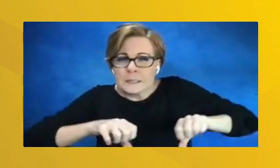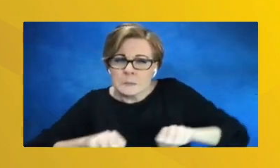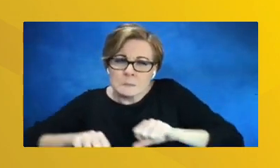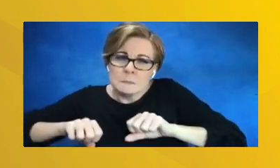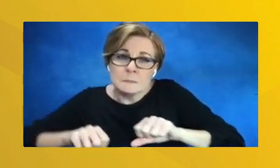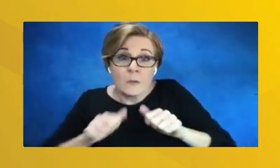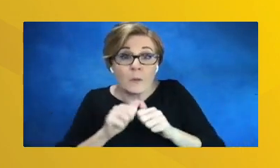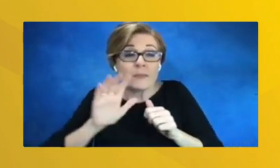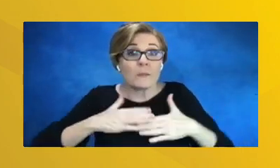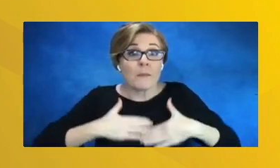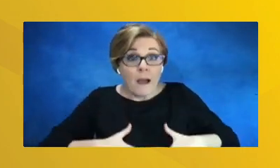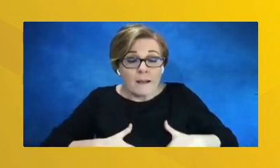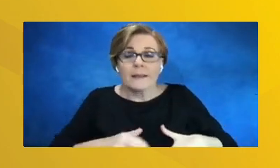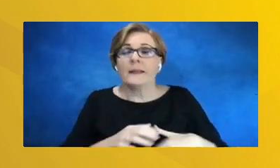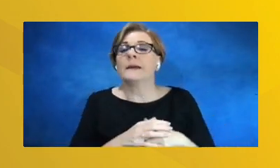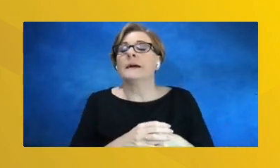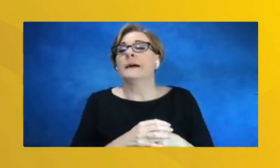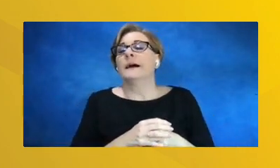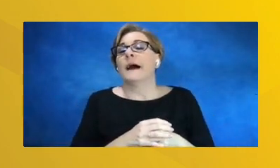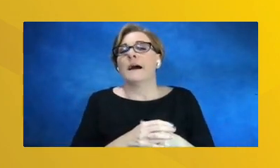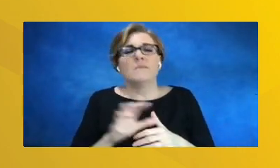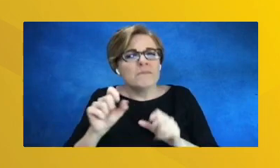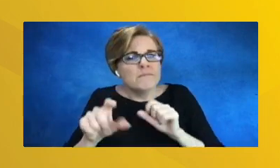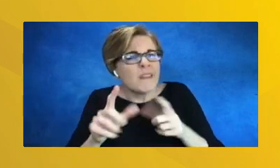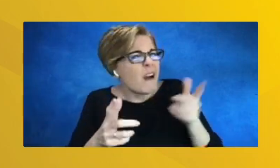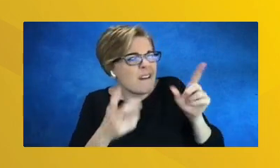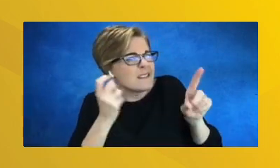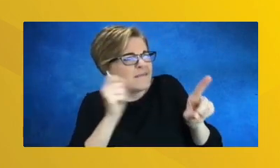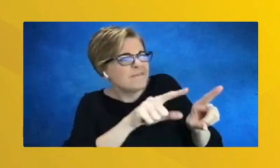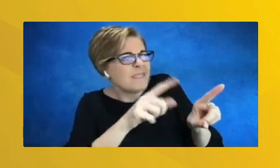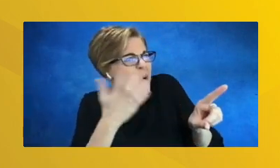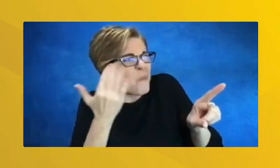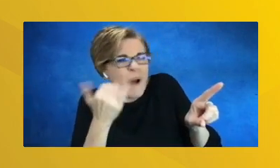then start asking questions about why it might be doing the sort of behavior, if you have